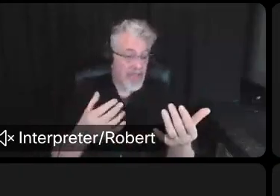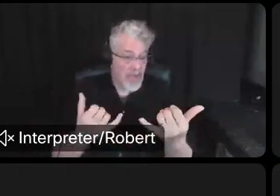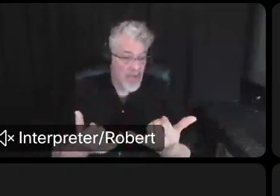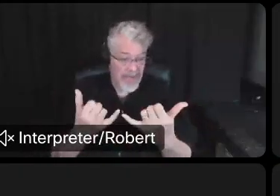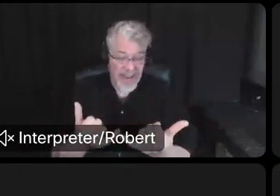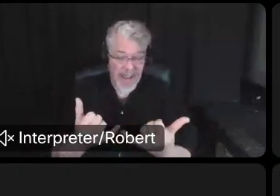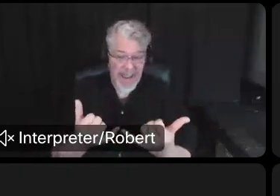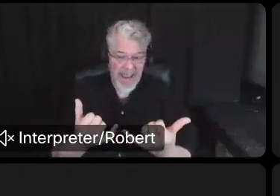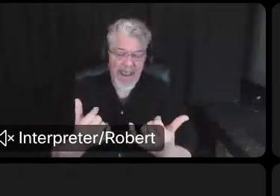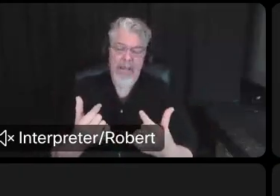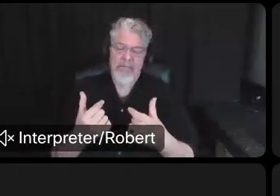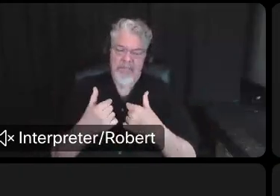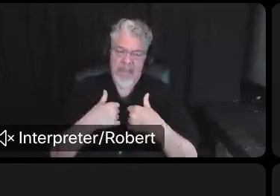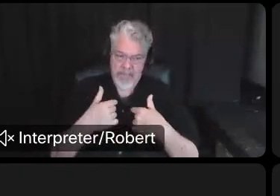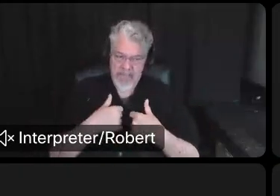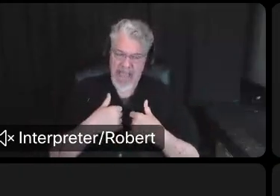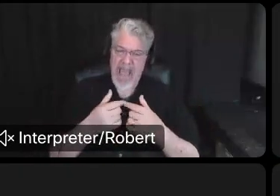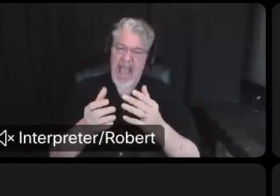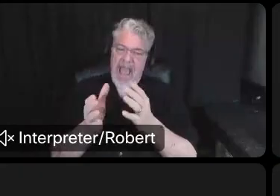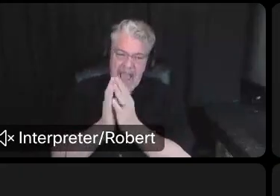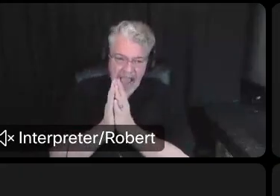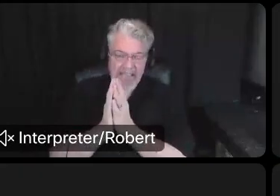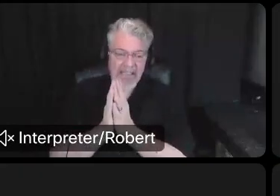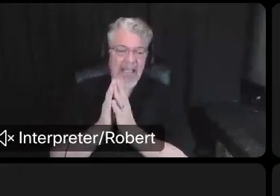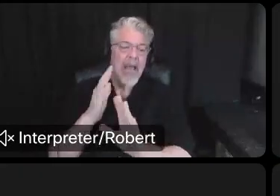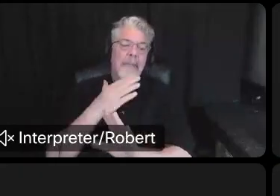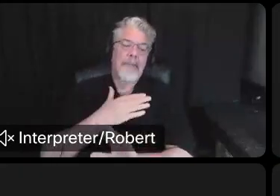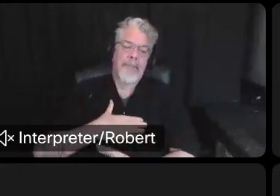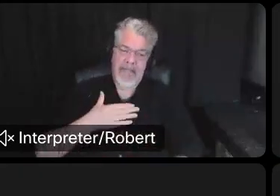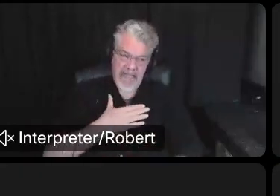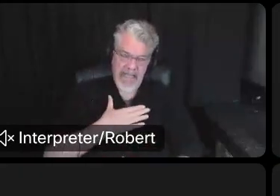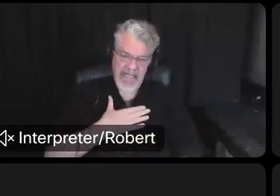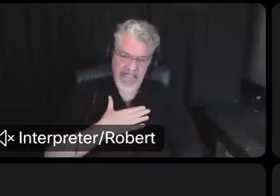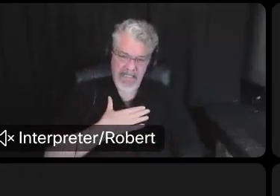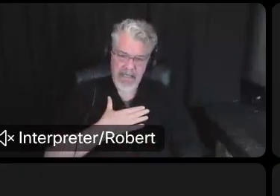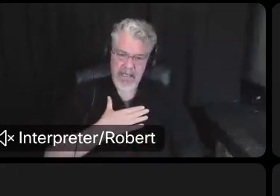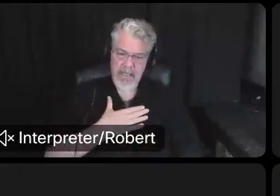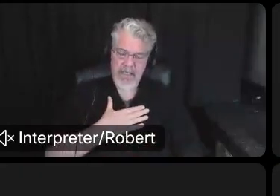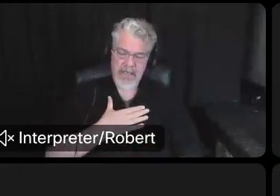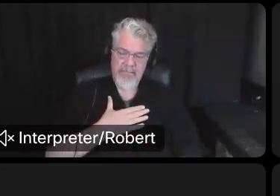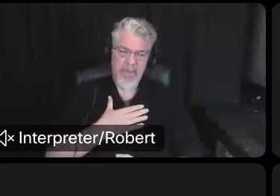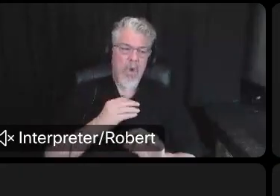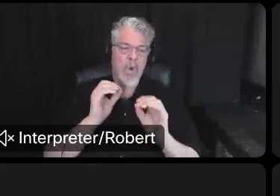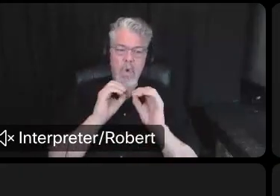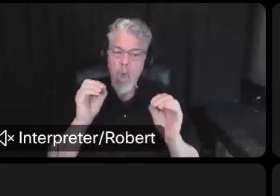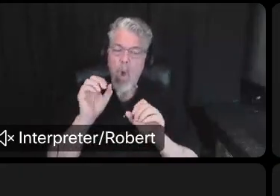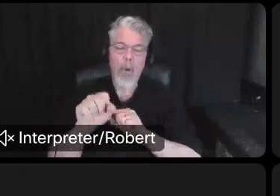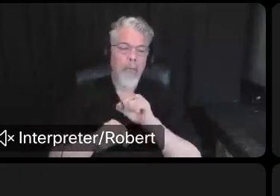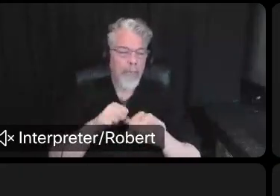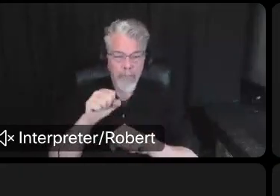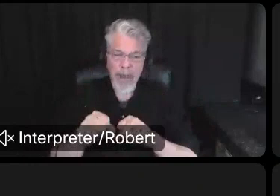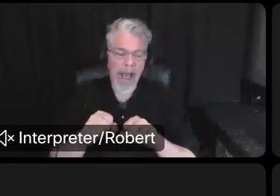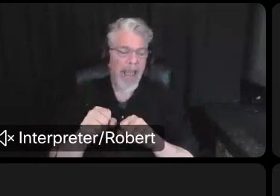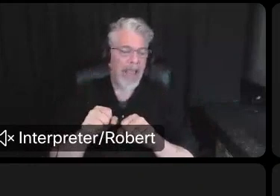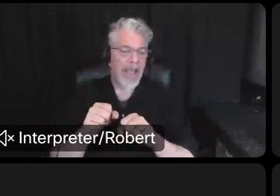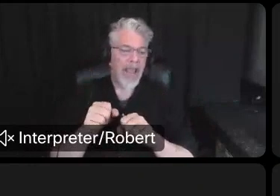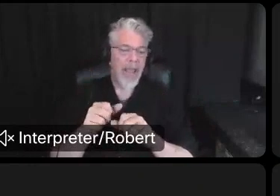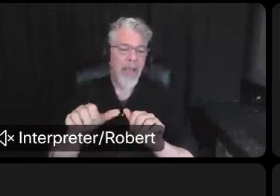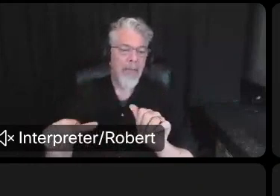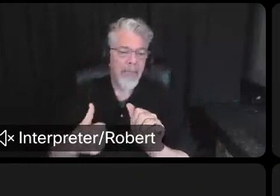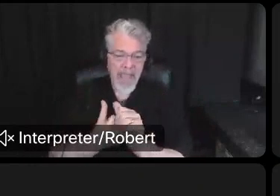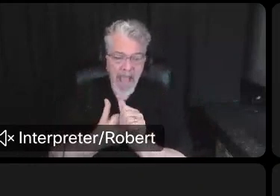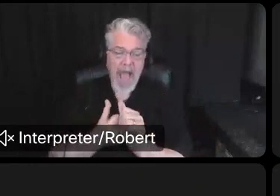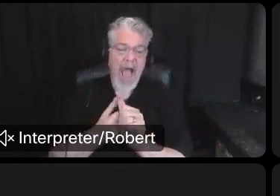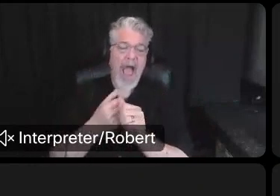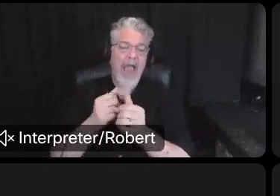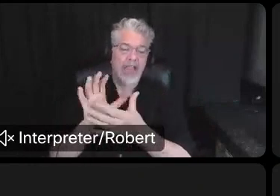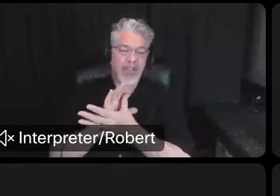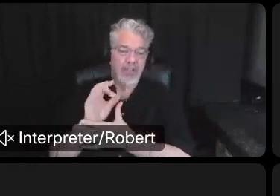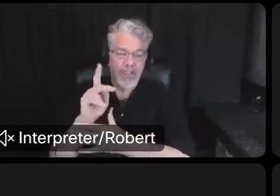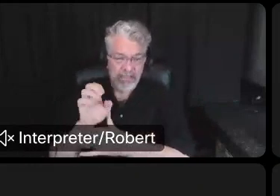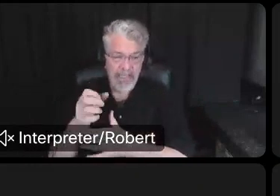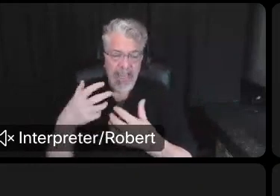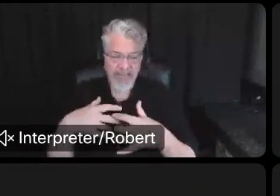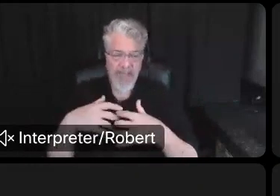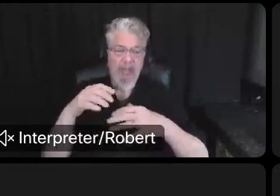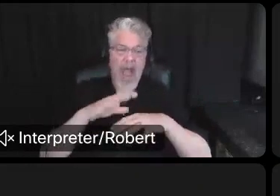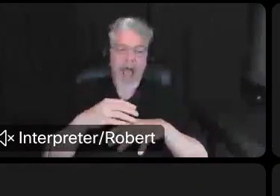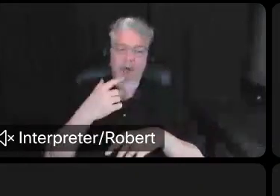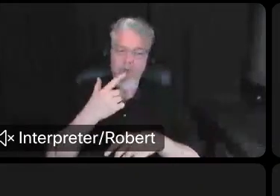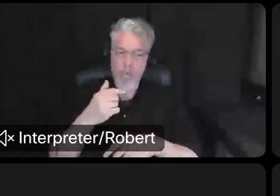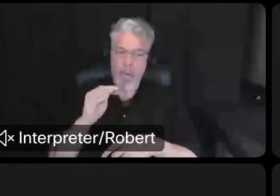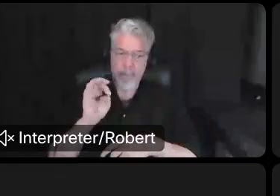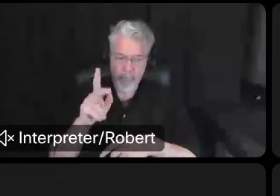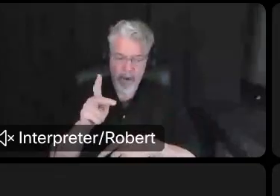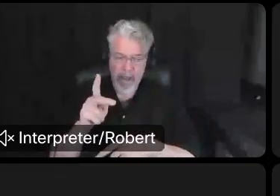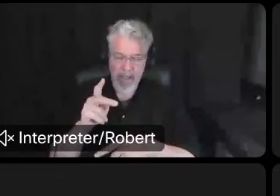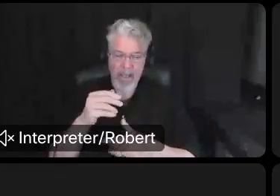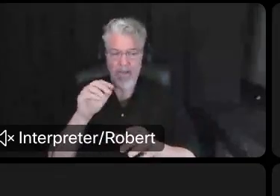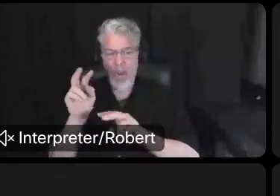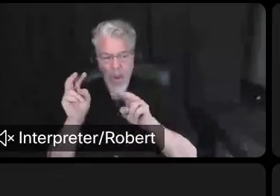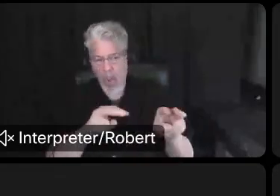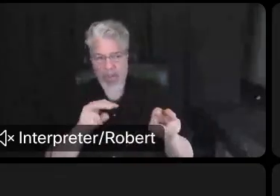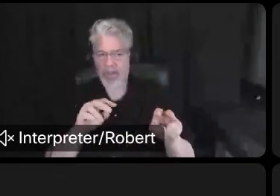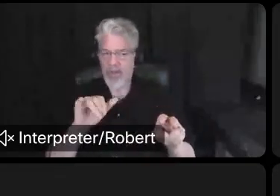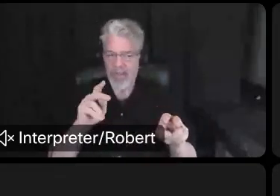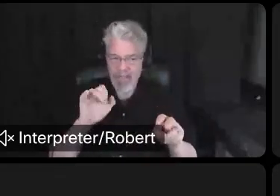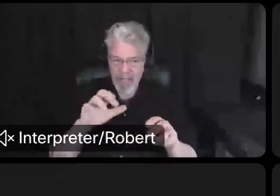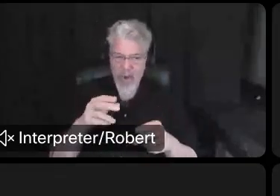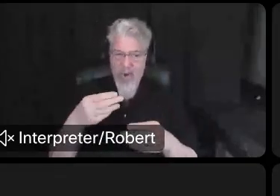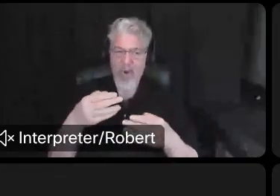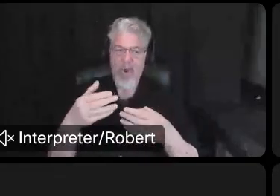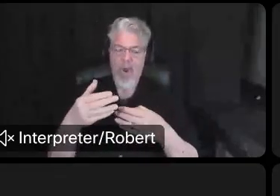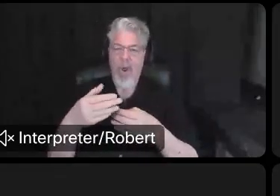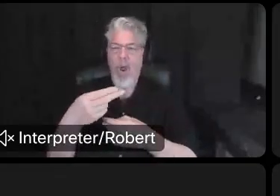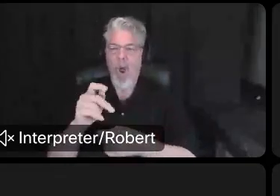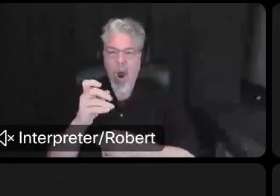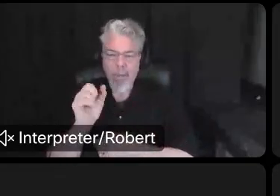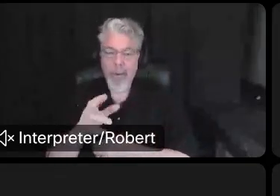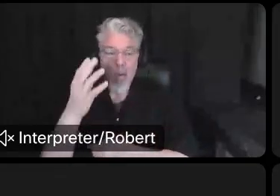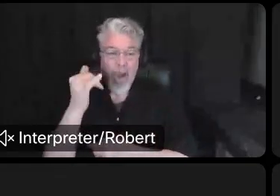I am asking, Please put a NO bike riding behind the cheese cake factory on a red brick facing the inner harbor because less than 30 ft away.